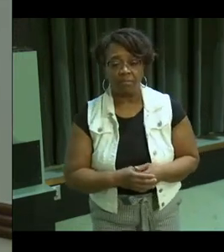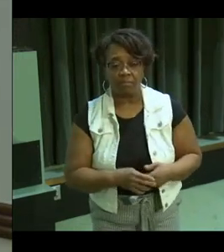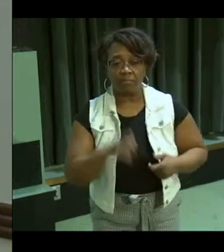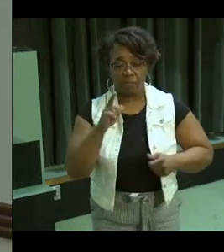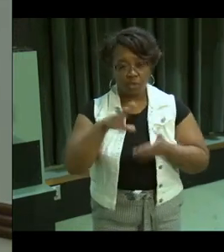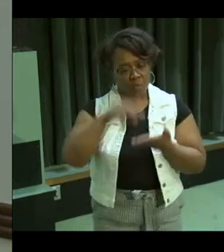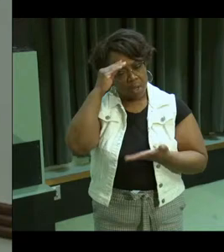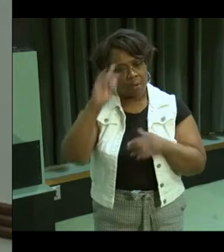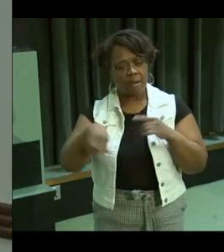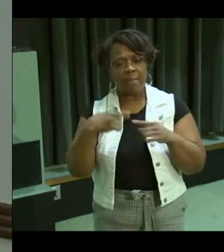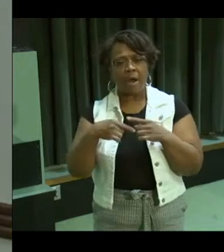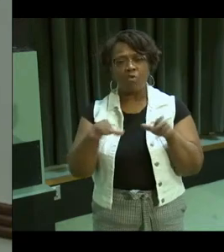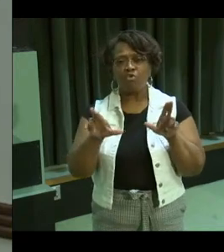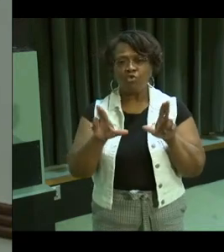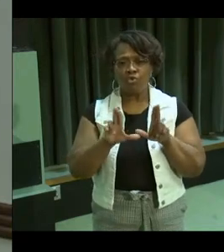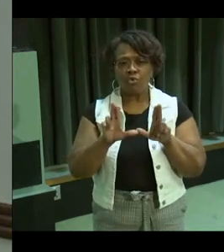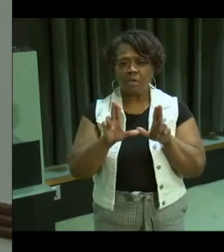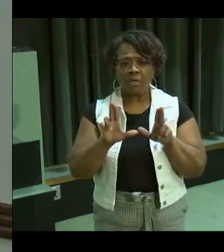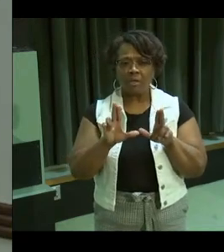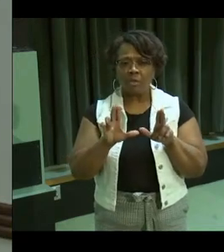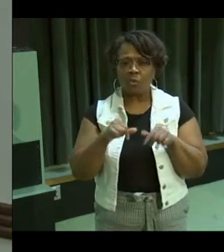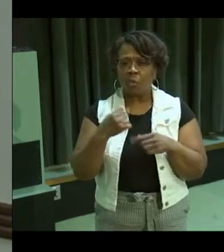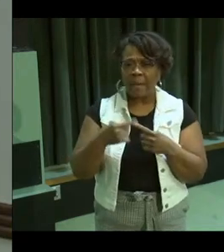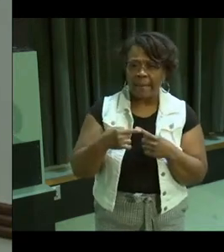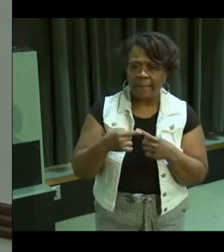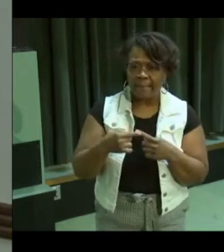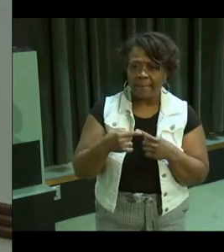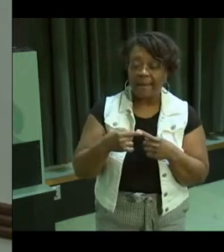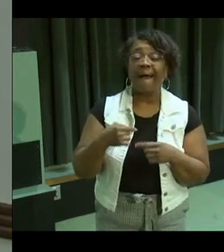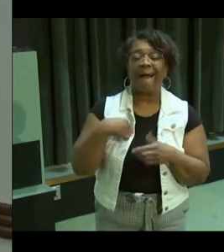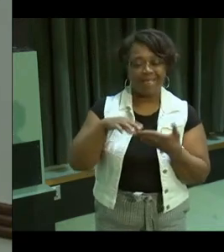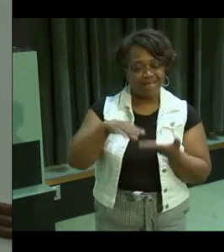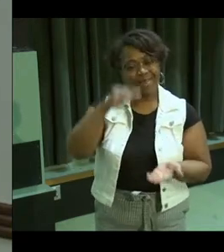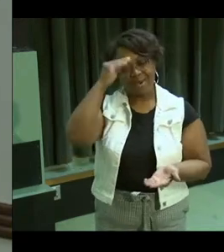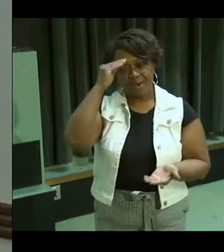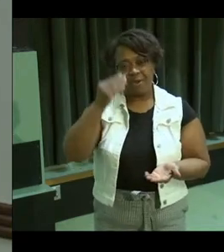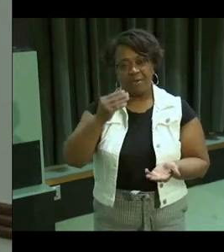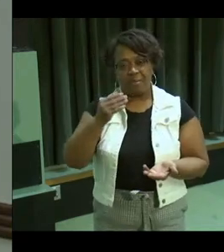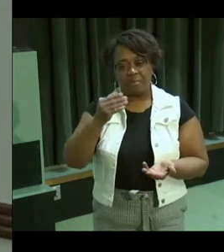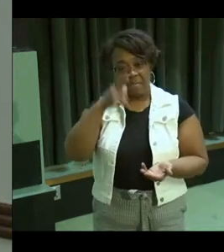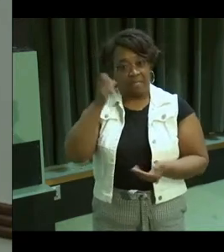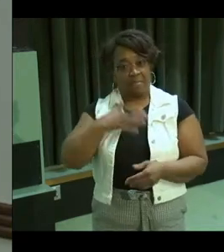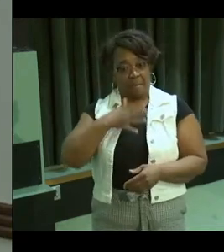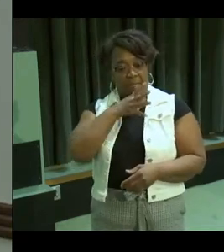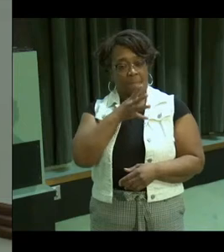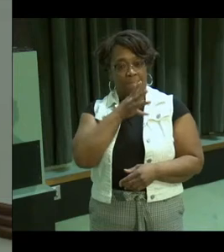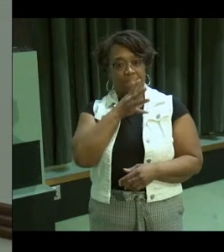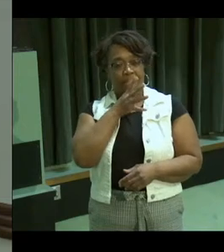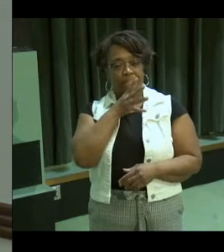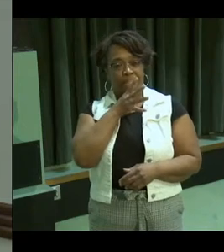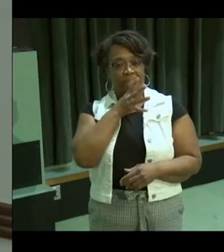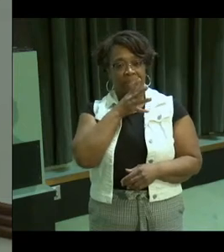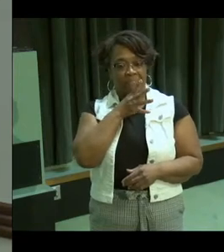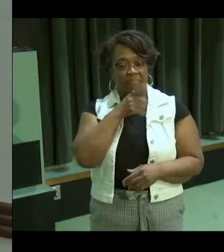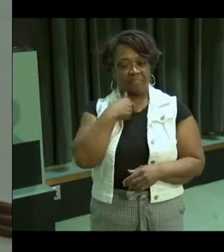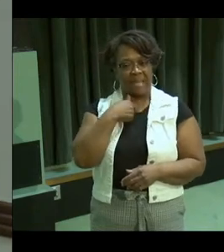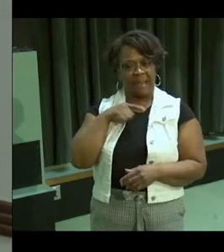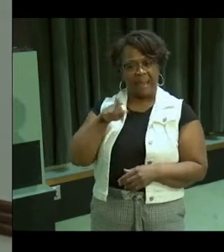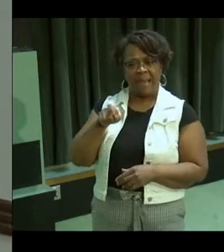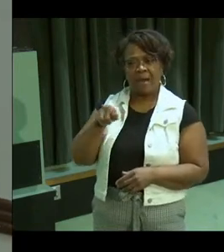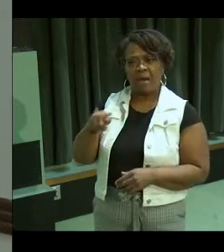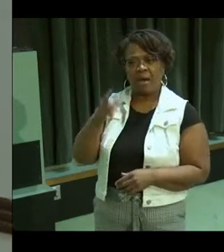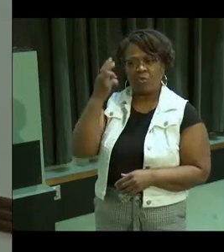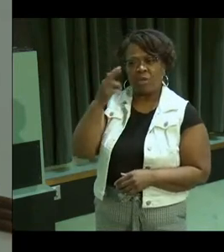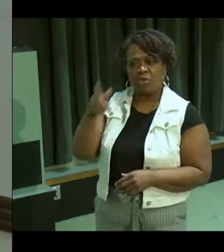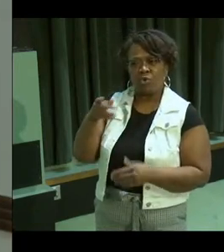about unions? I learned about